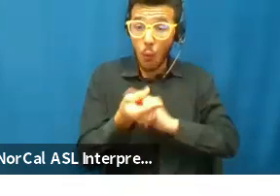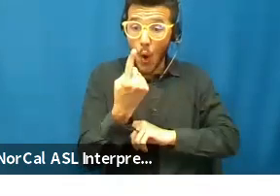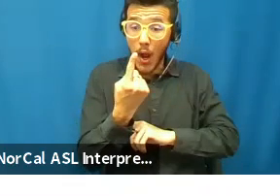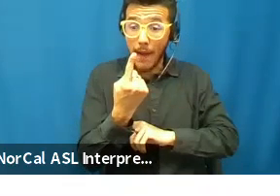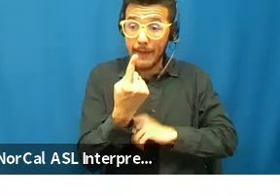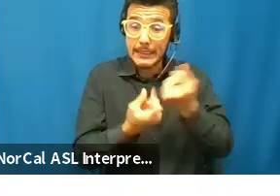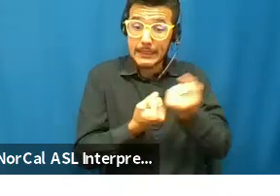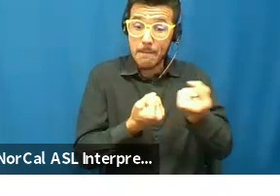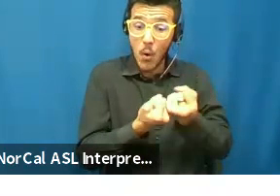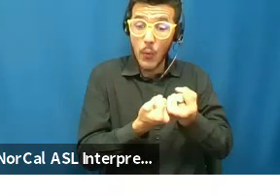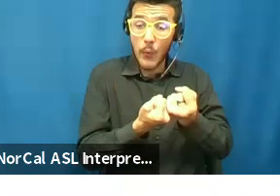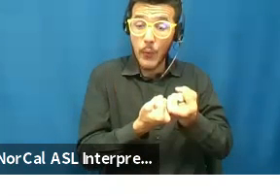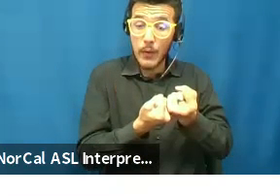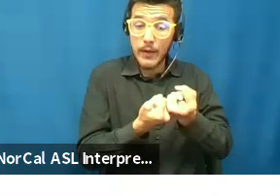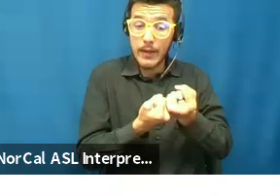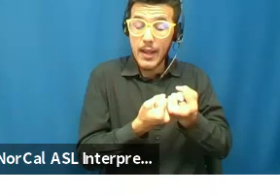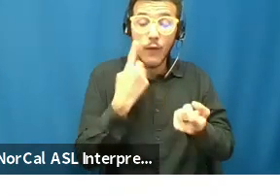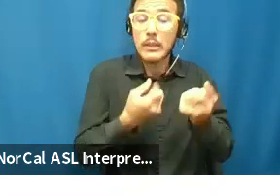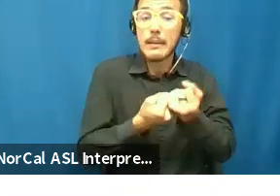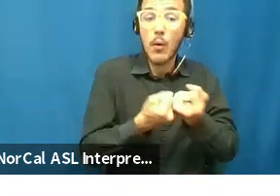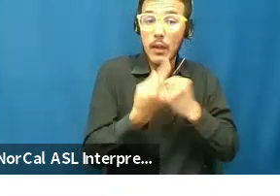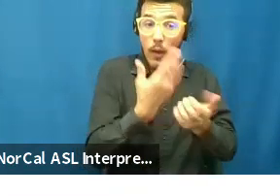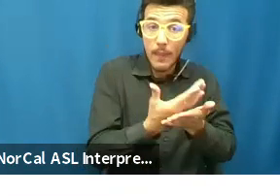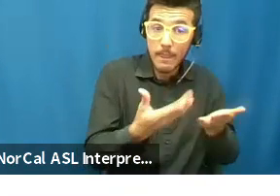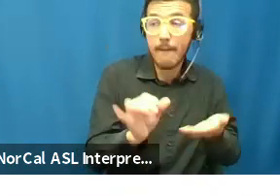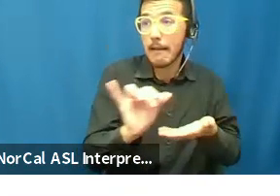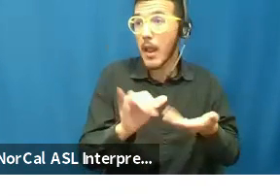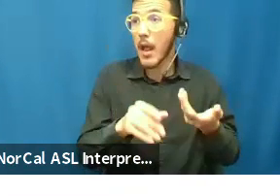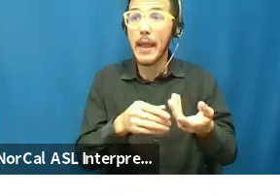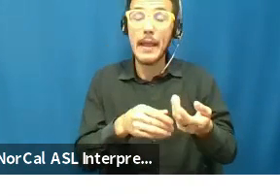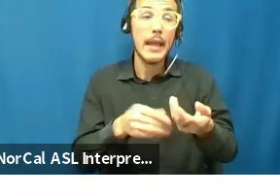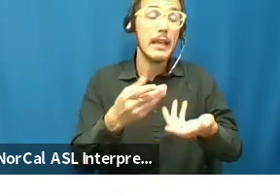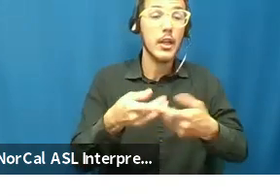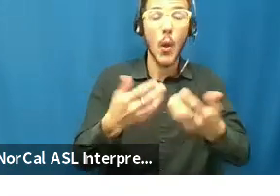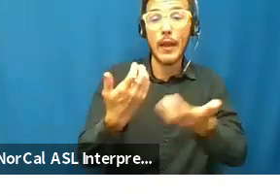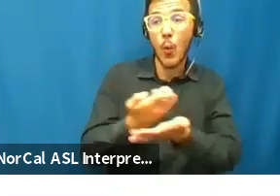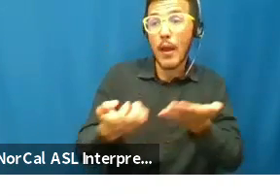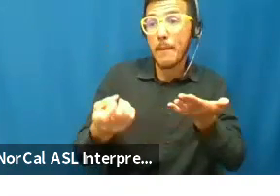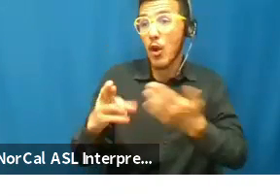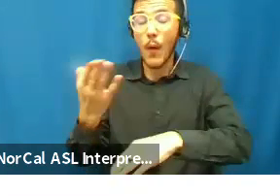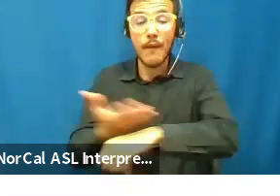Money was required for equipment and renovations. They talked about the cost of personnel time. So,